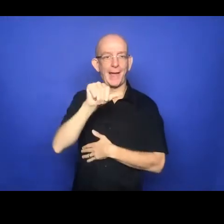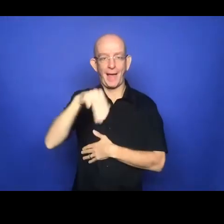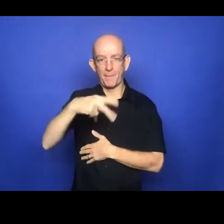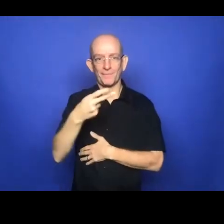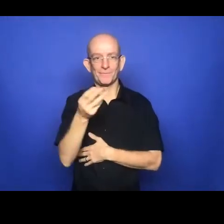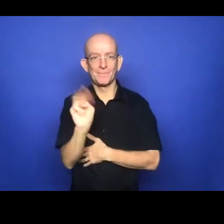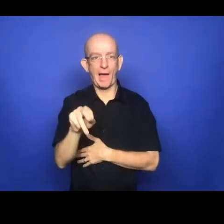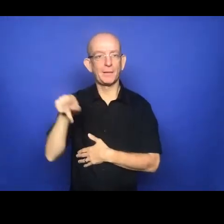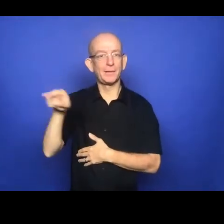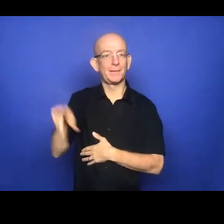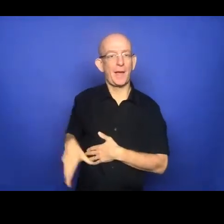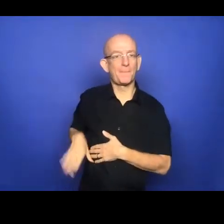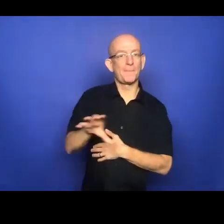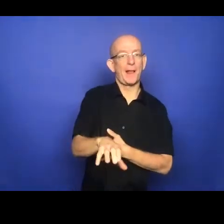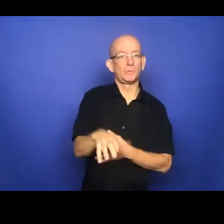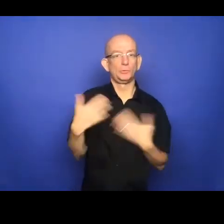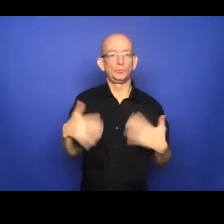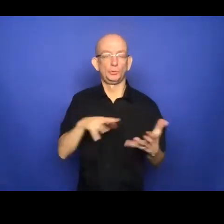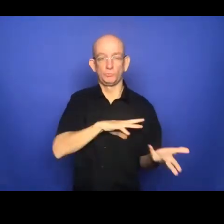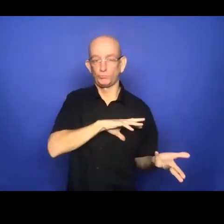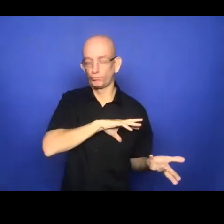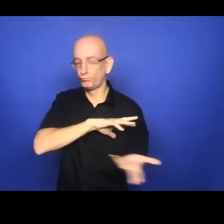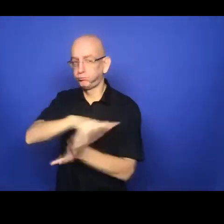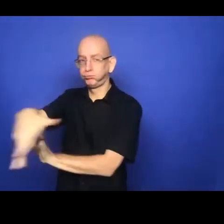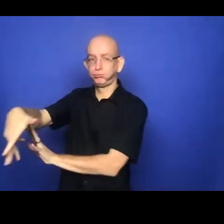Preliminary findings indicate that over two million people have been affected.